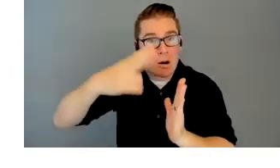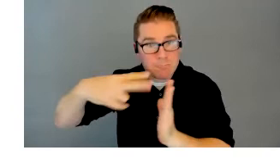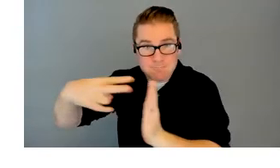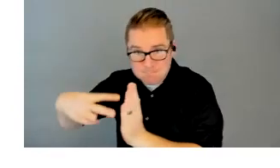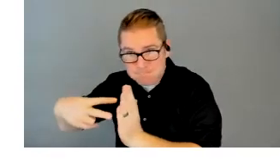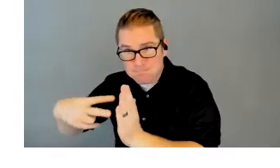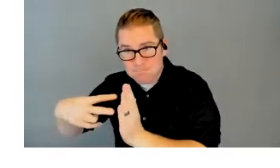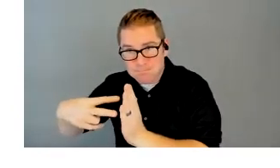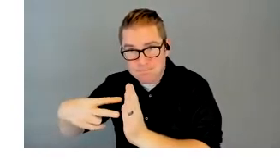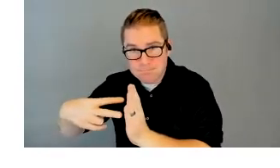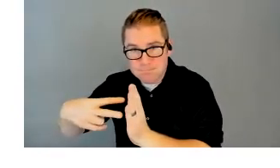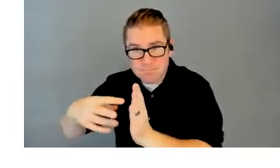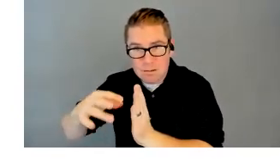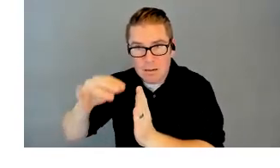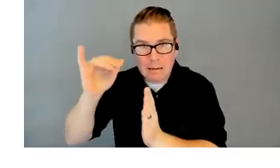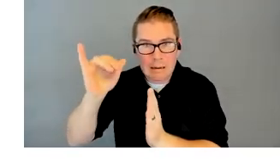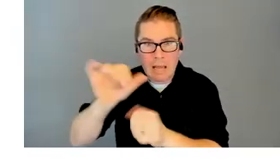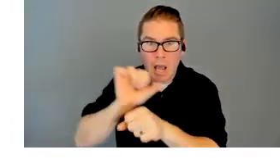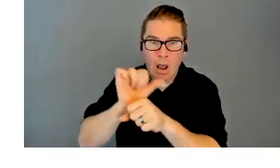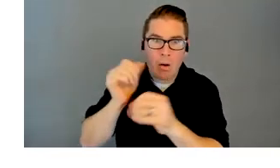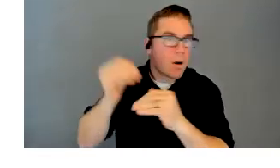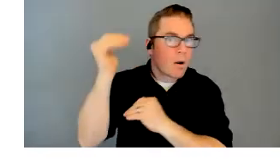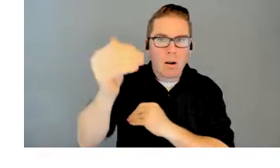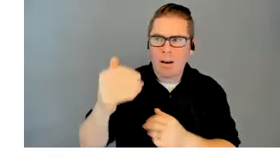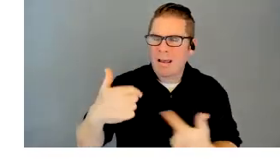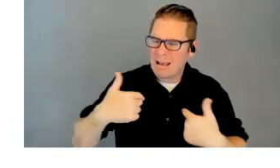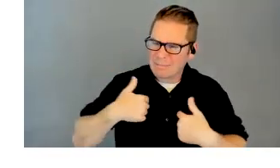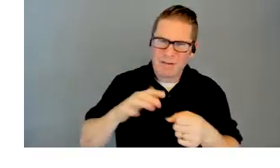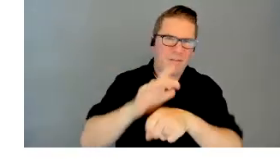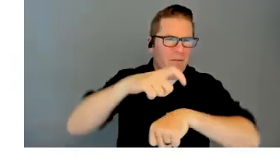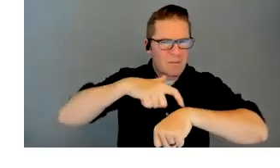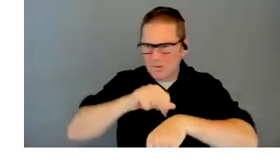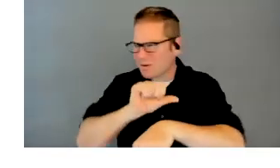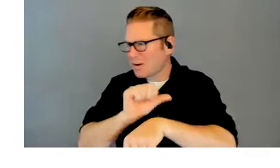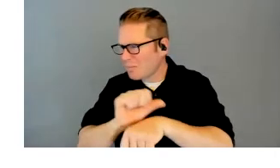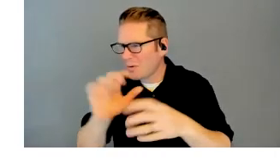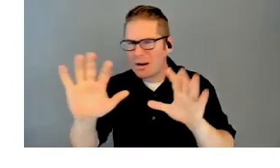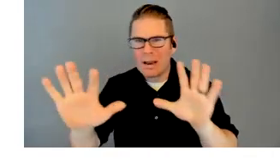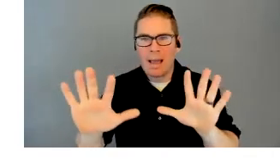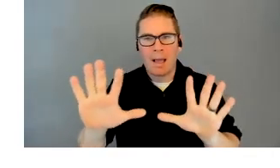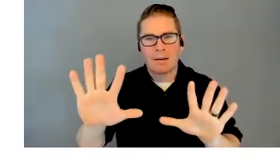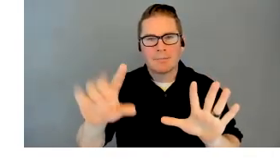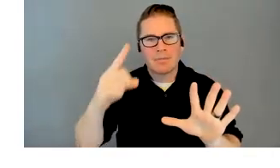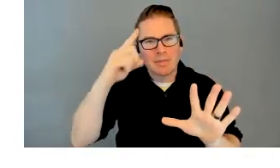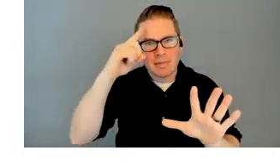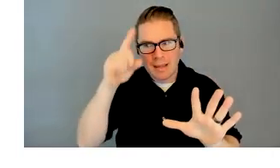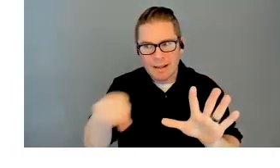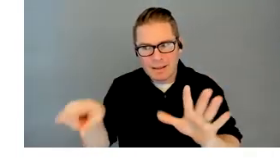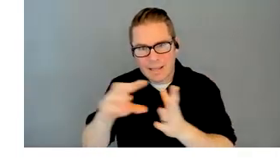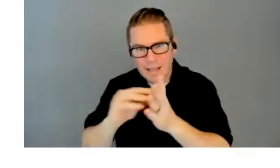and say it's too much work because they have a full time job. They're going to reverse the situation. That's all we're asking.